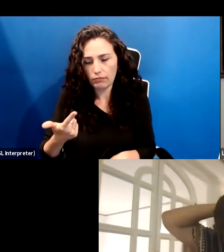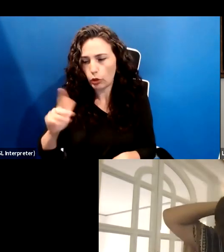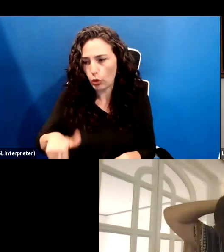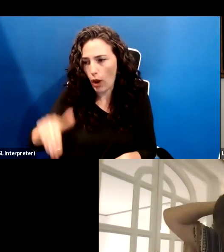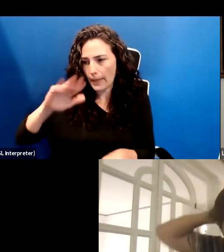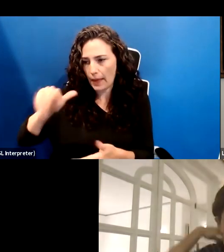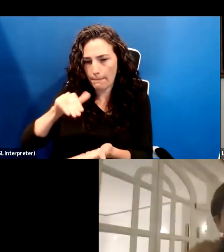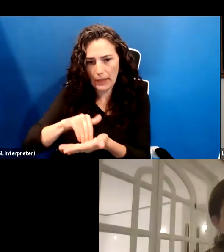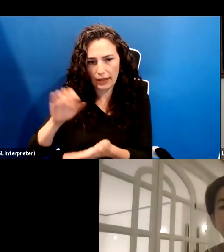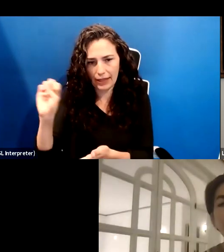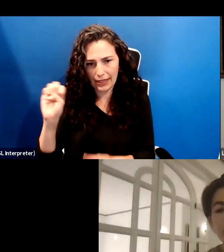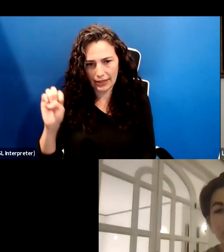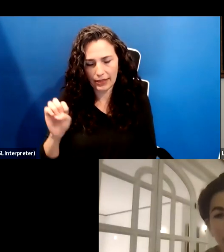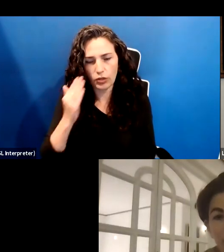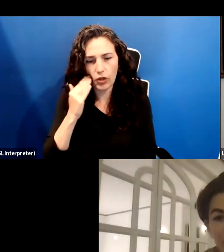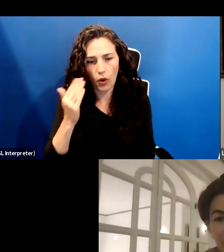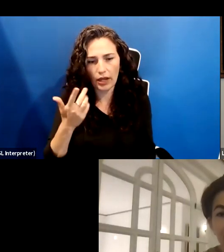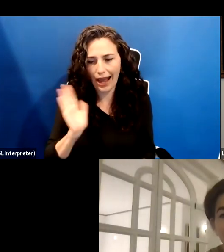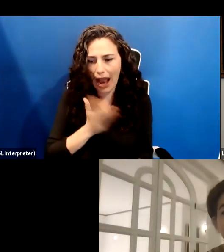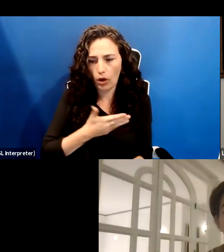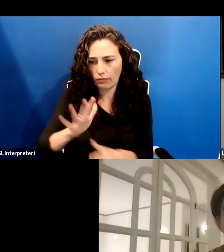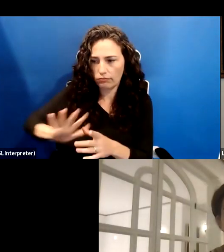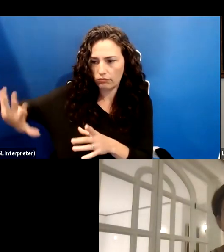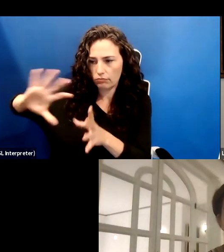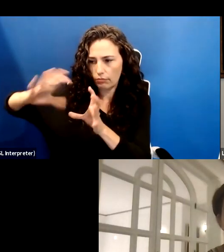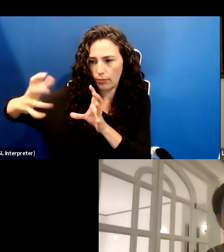an issue in our part of the world that where there is,